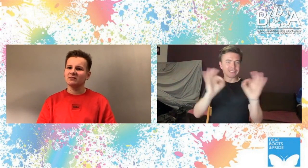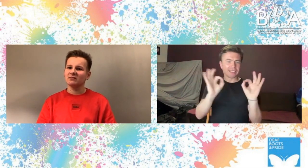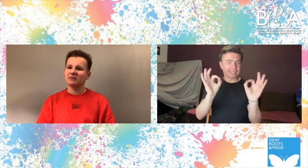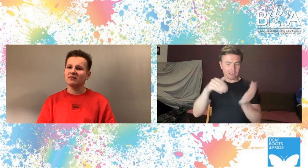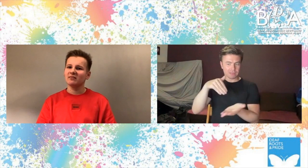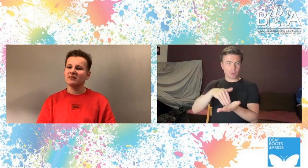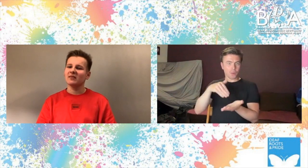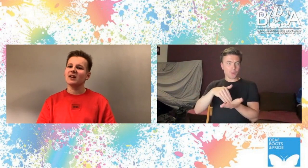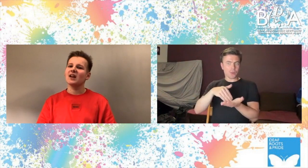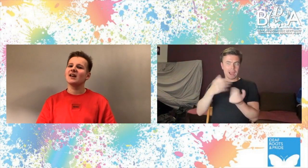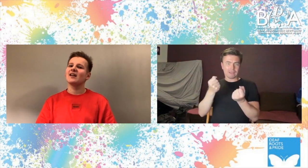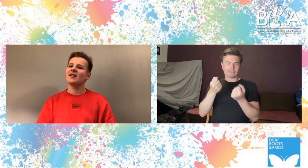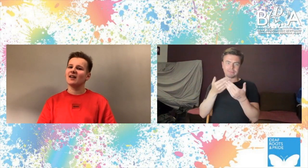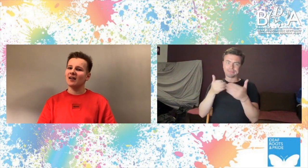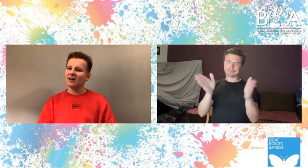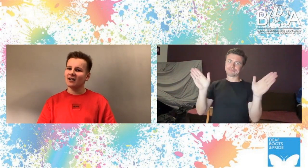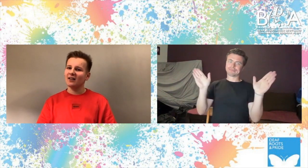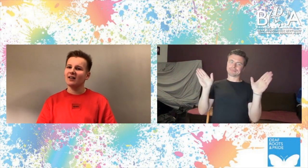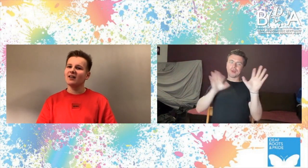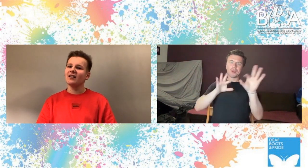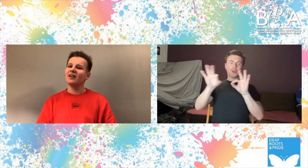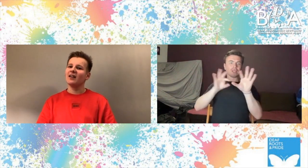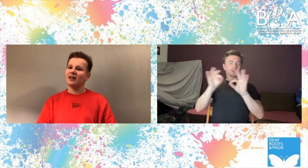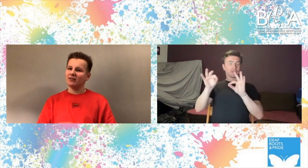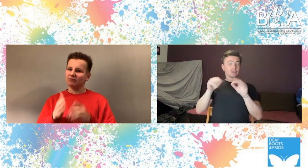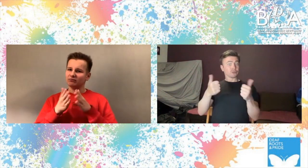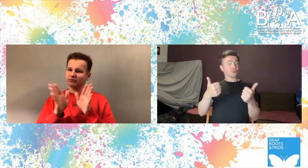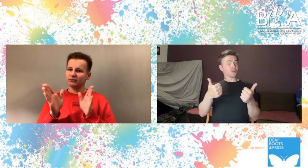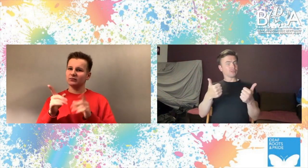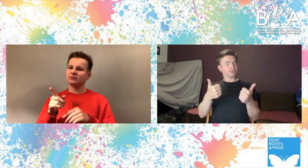those kind of opportunities, but now the world is your oyster.